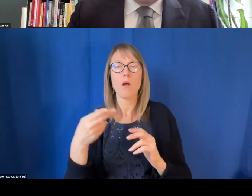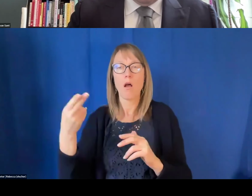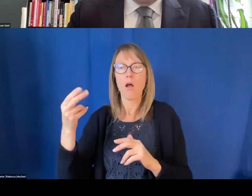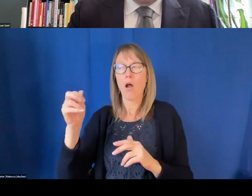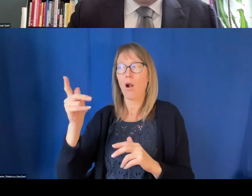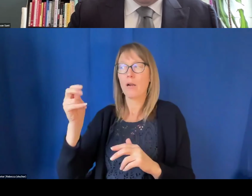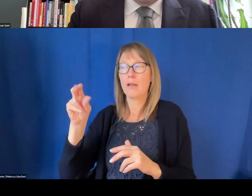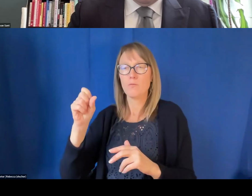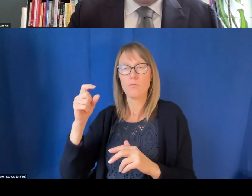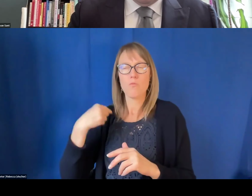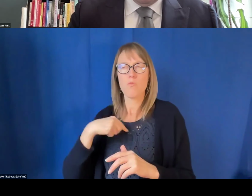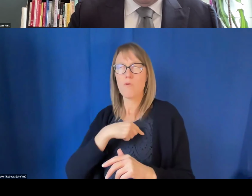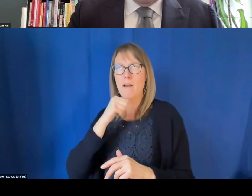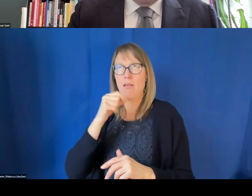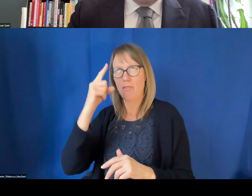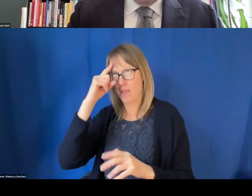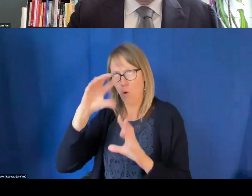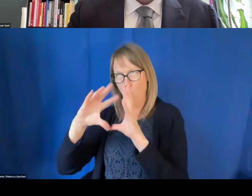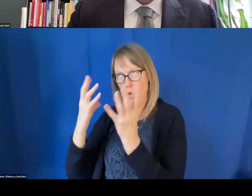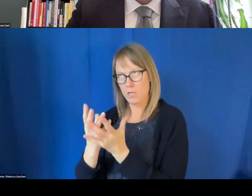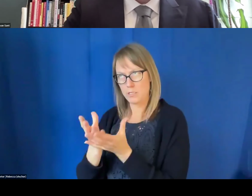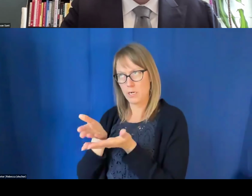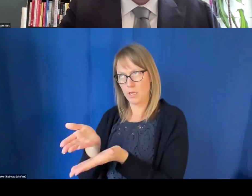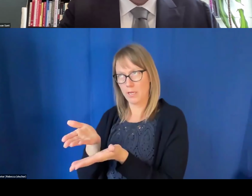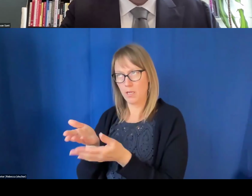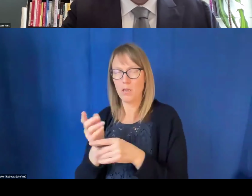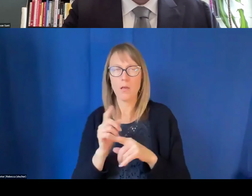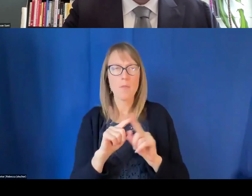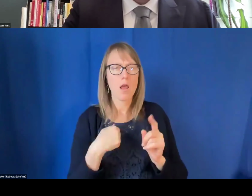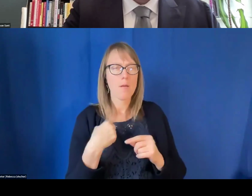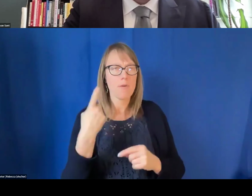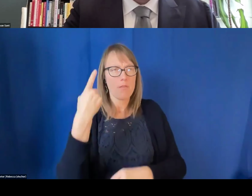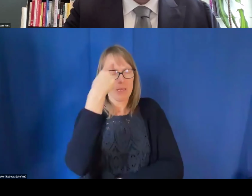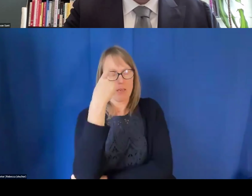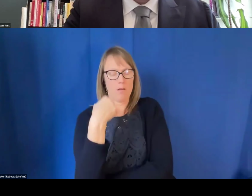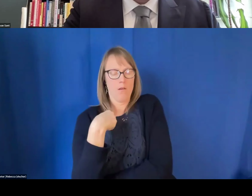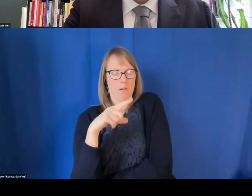but are there ways that I can maneuver in and out of spaces where I don't have to be able